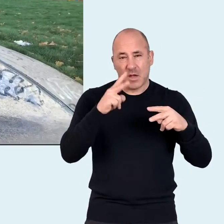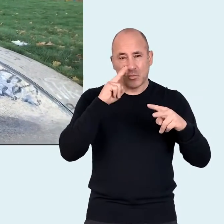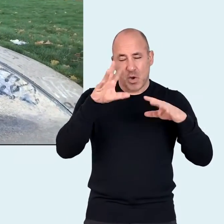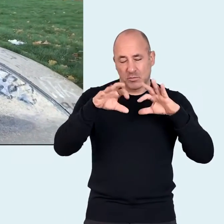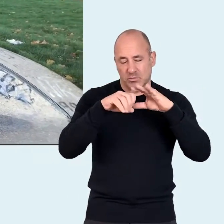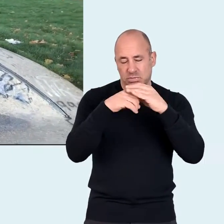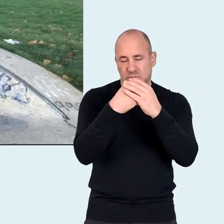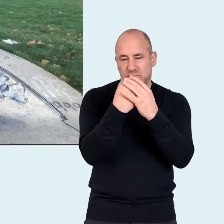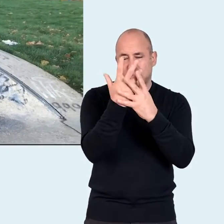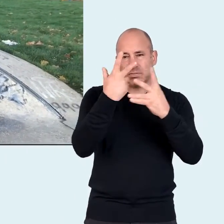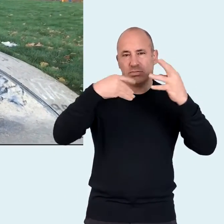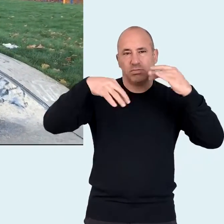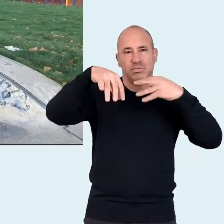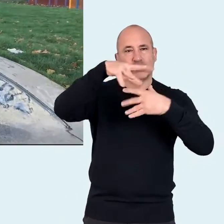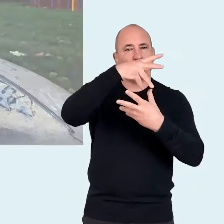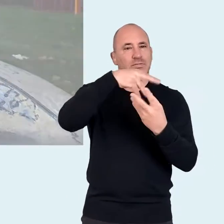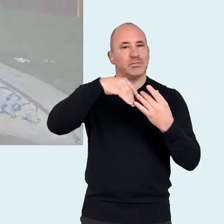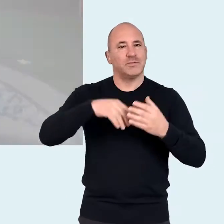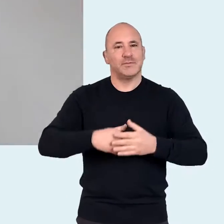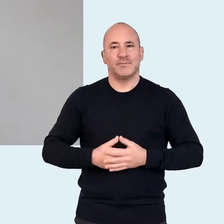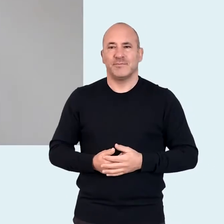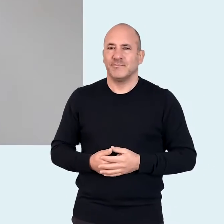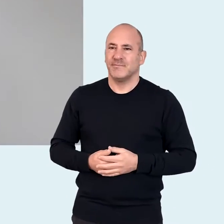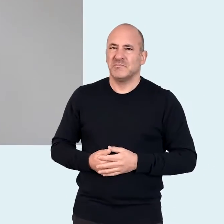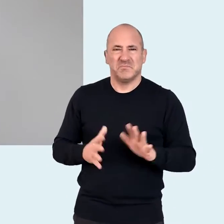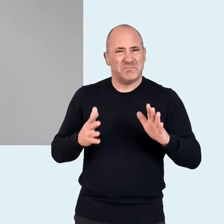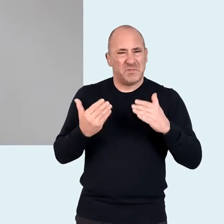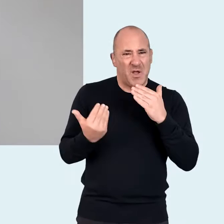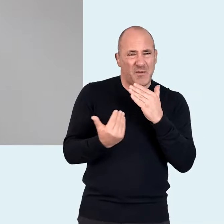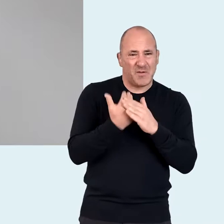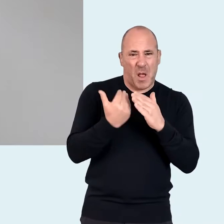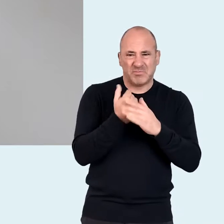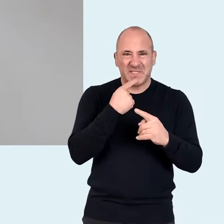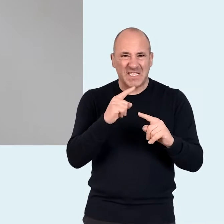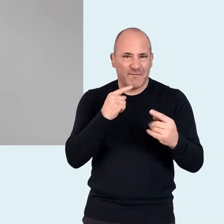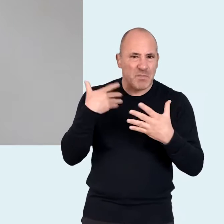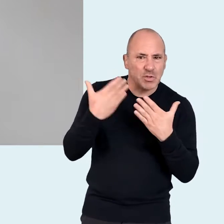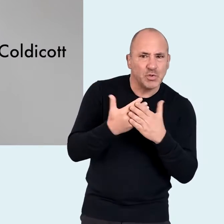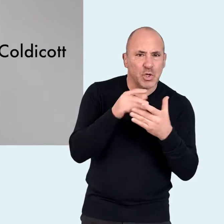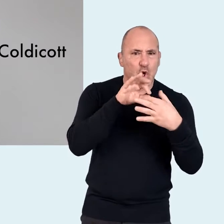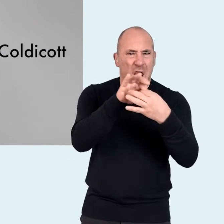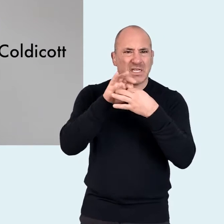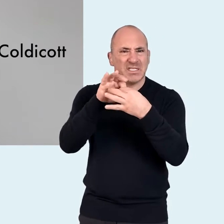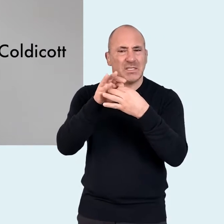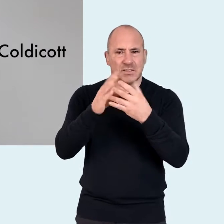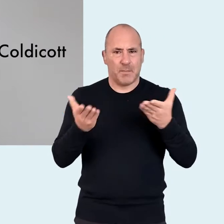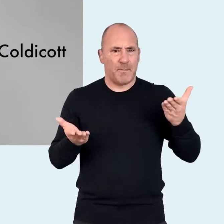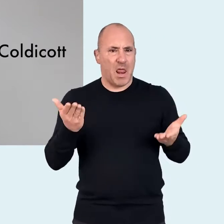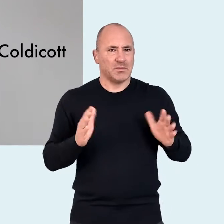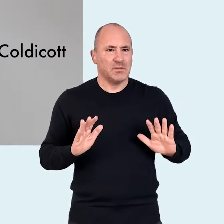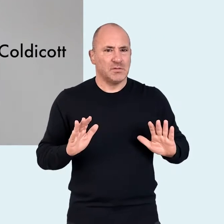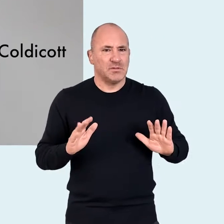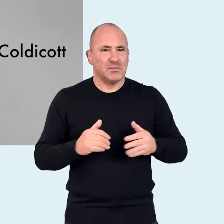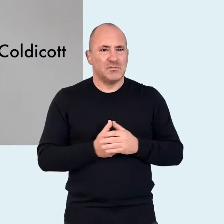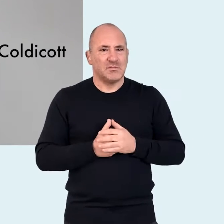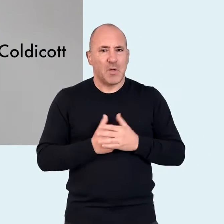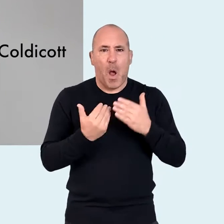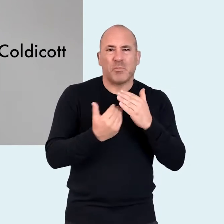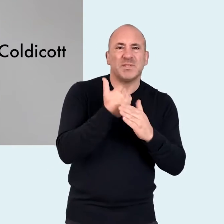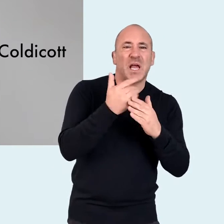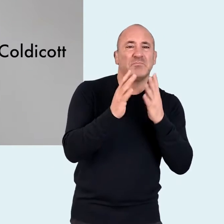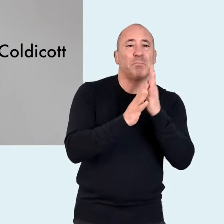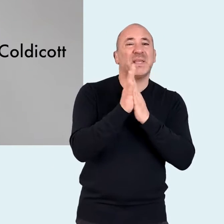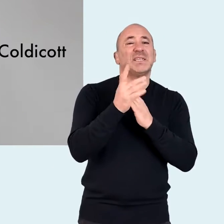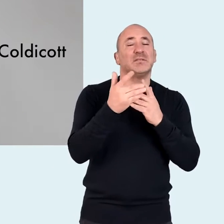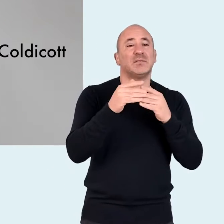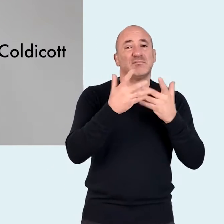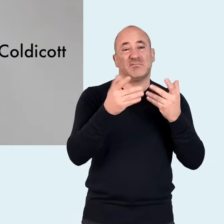Stay up to date, stay connected and stay balanced. Staying up to date can mean attending training